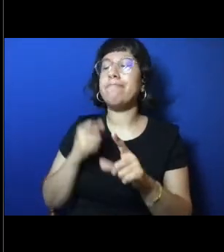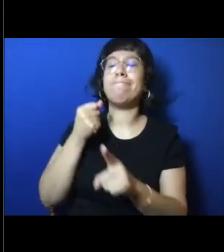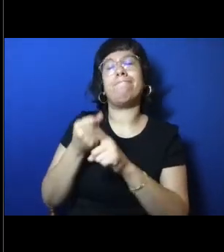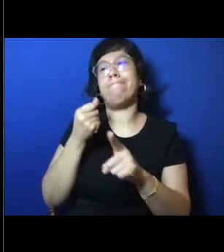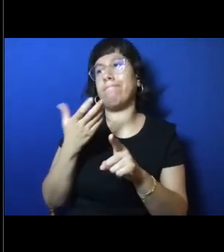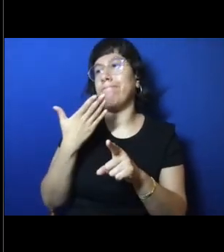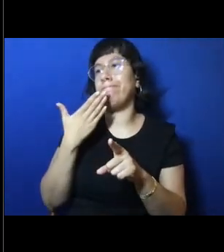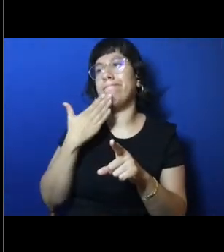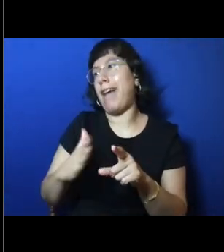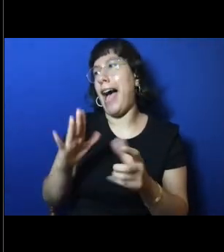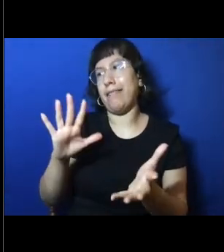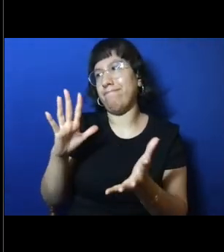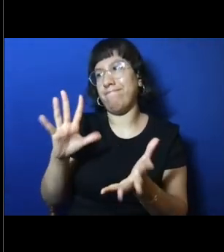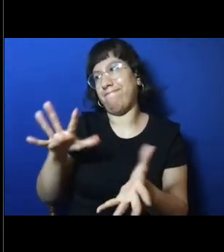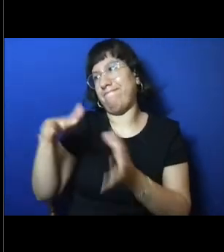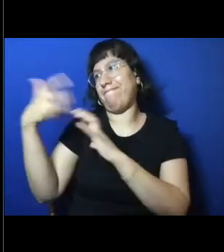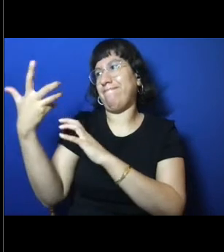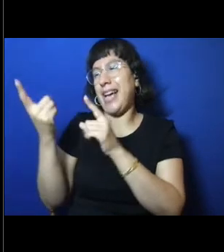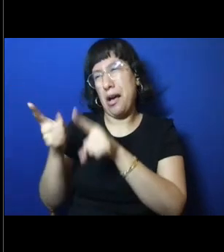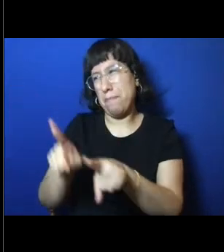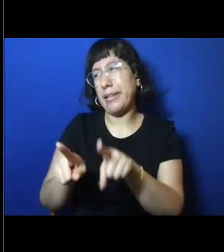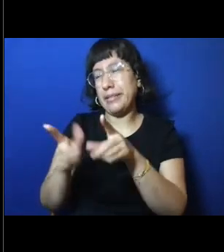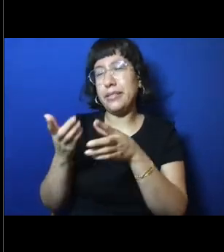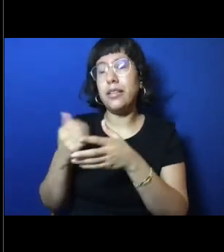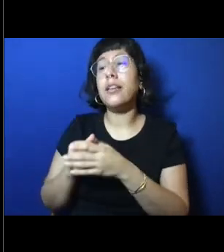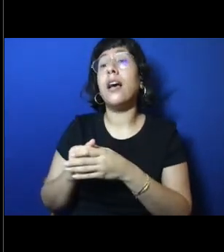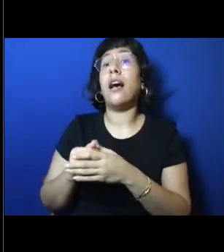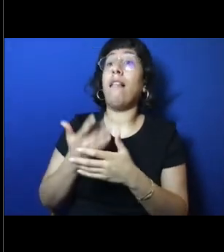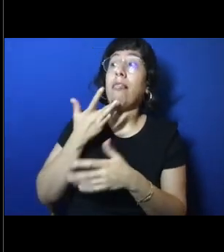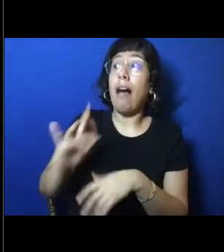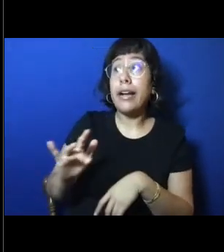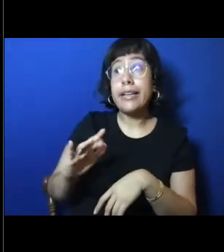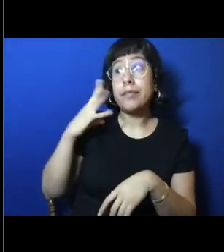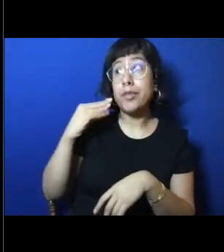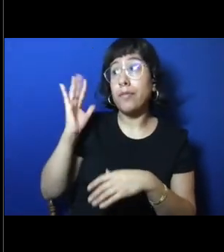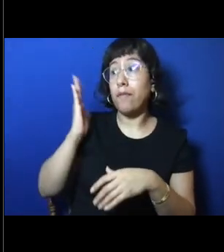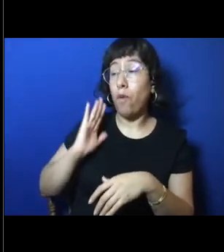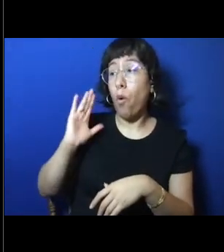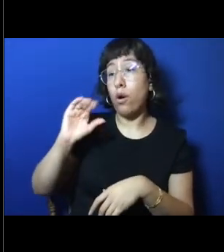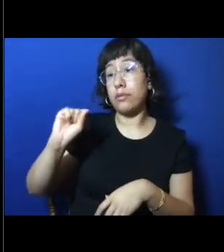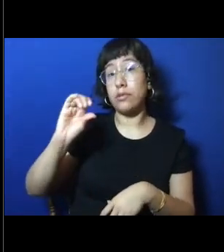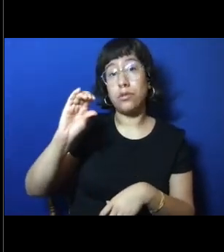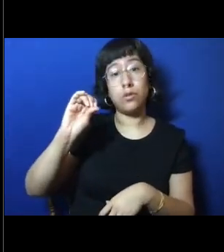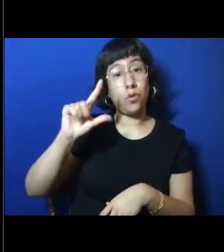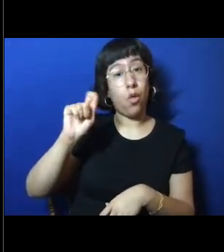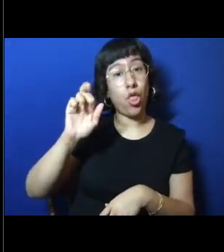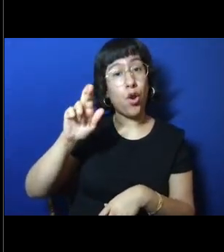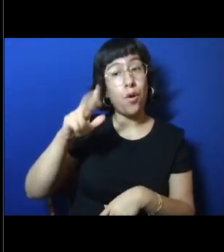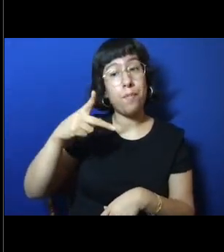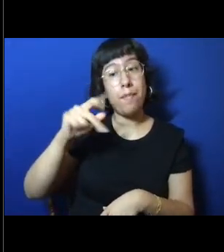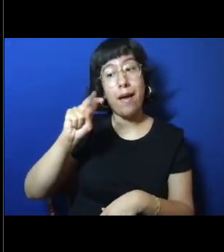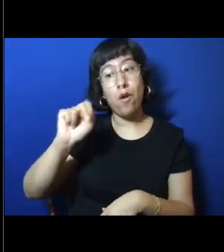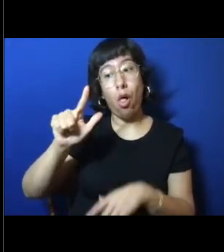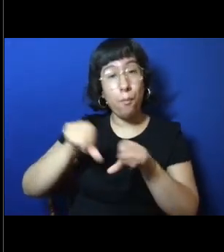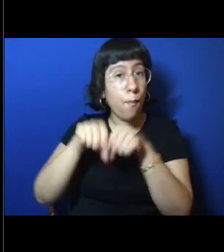I'm lucky to say that in my history that we haven't had that problem. And, but that's why we test things so much on the ground.